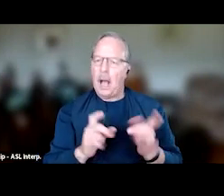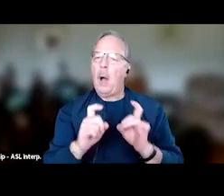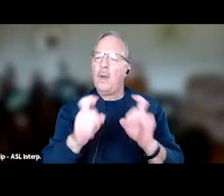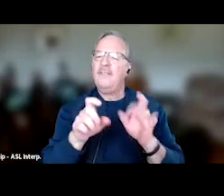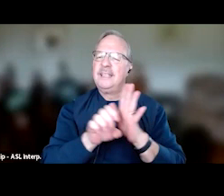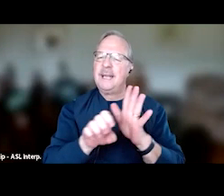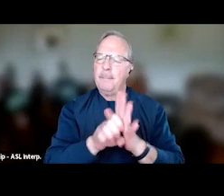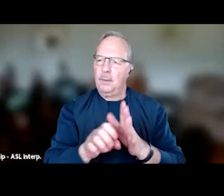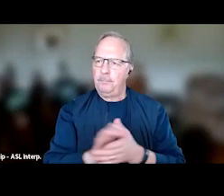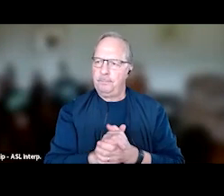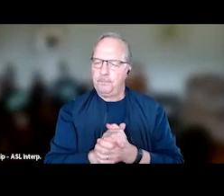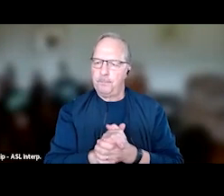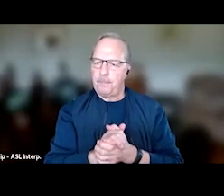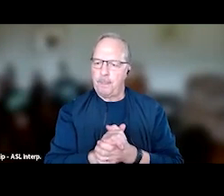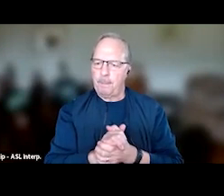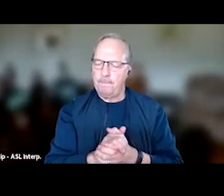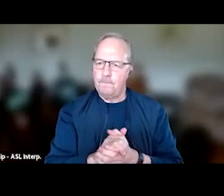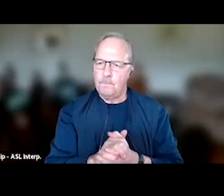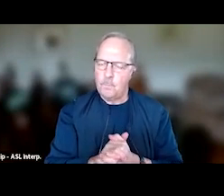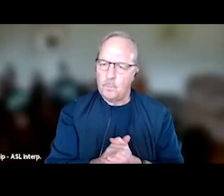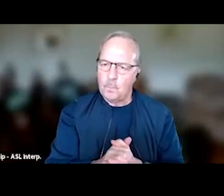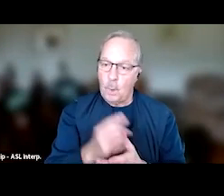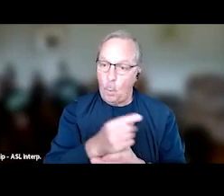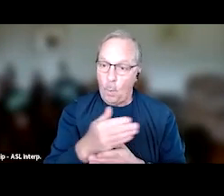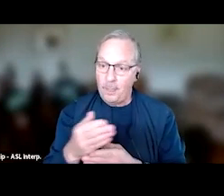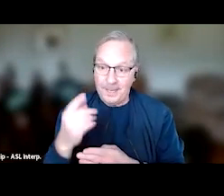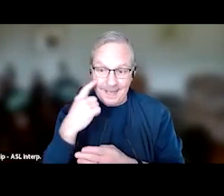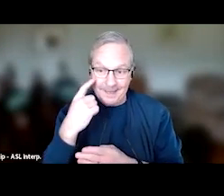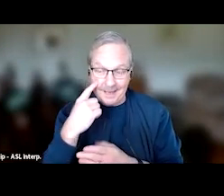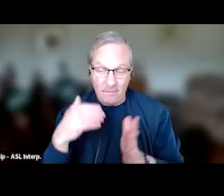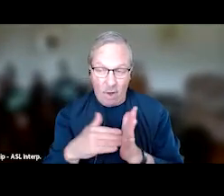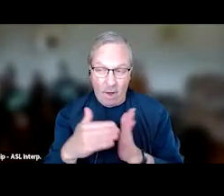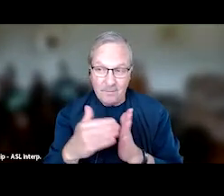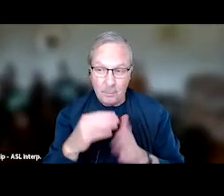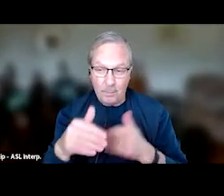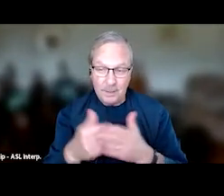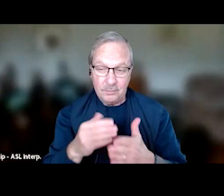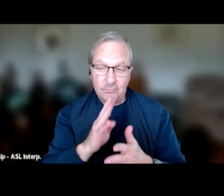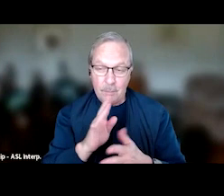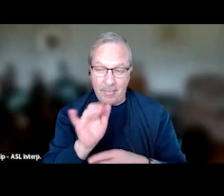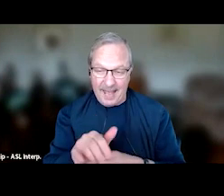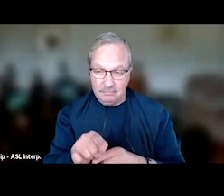So one thing that I think of often when we talk about this is an evidence-based practice